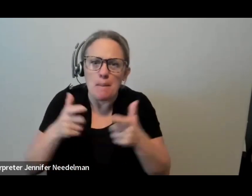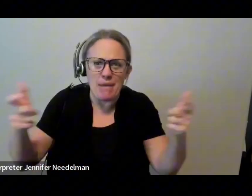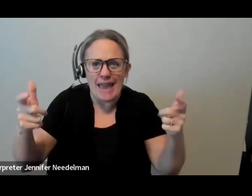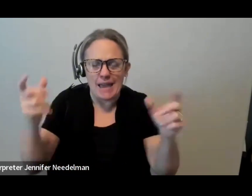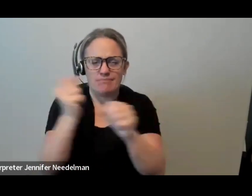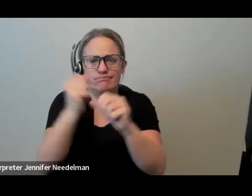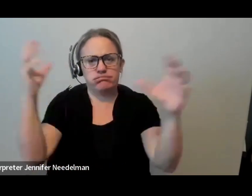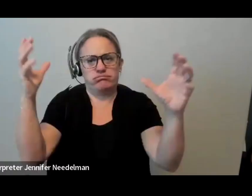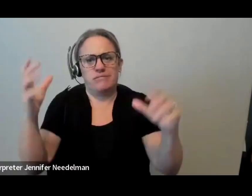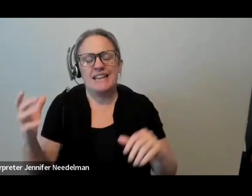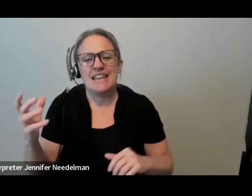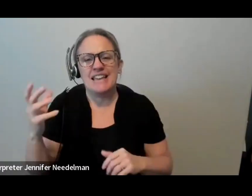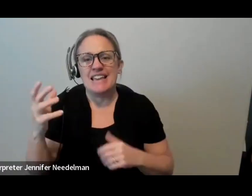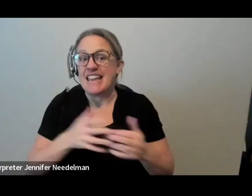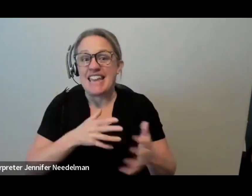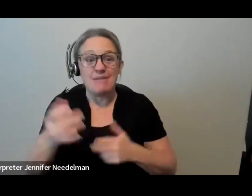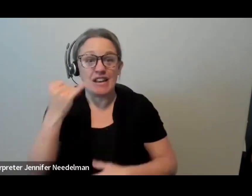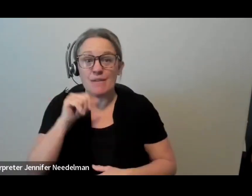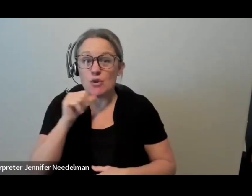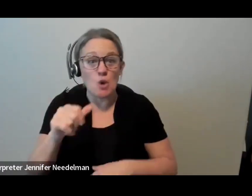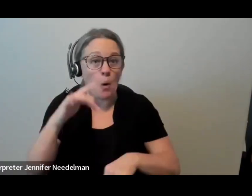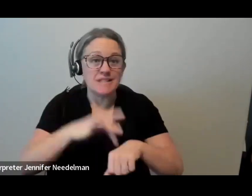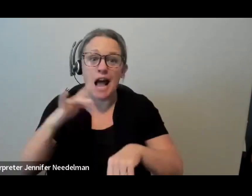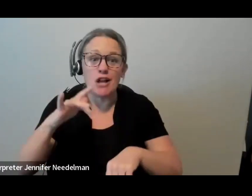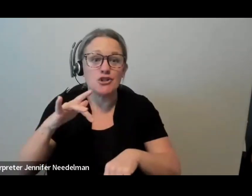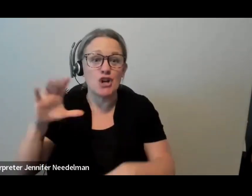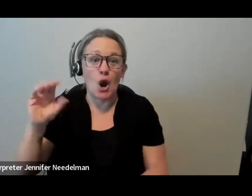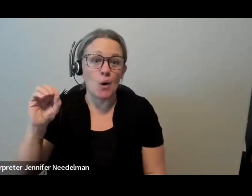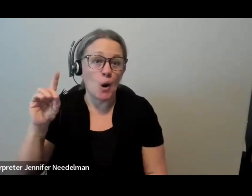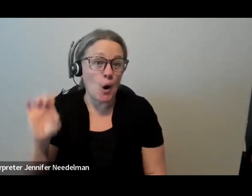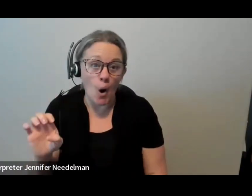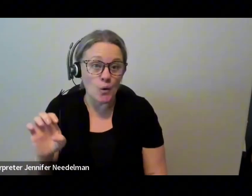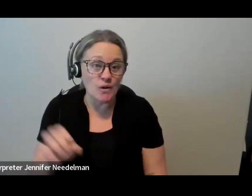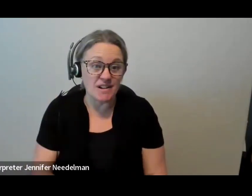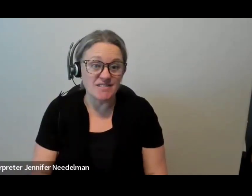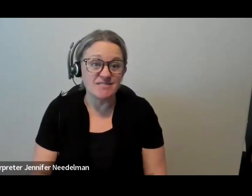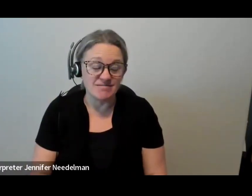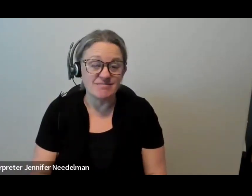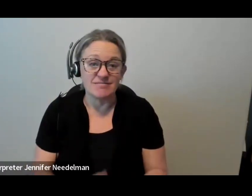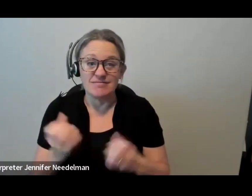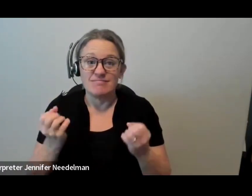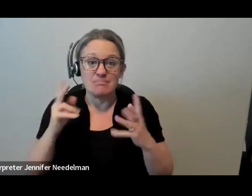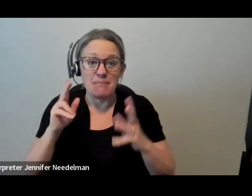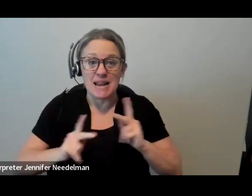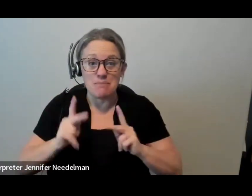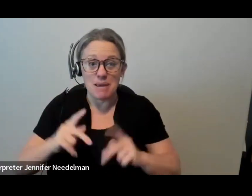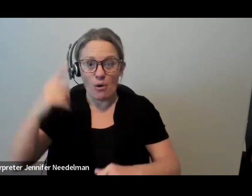even if you don't touch code, which historically and probably currently, many people may think you have